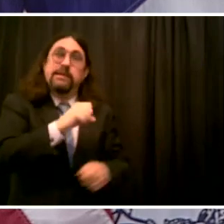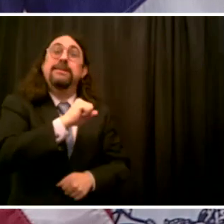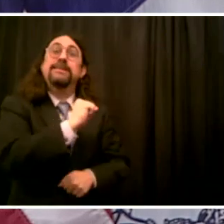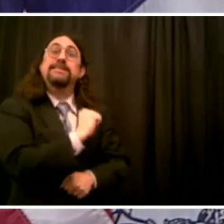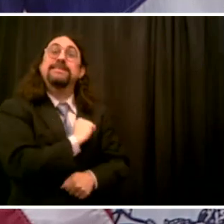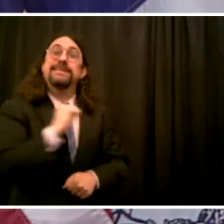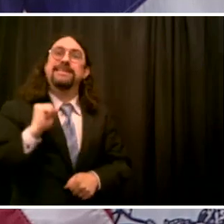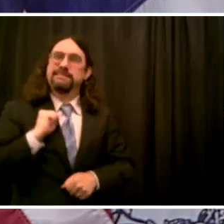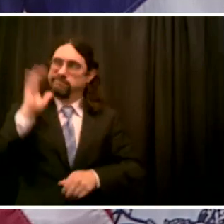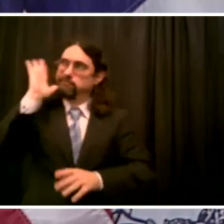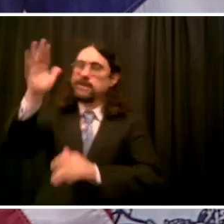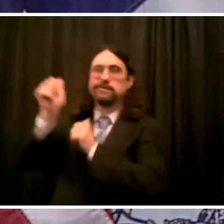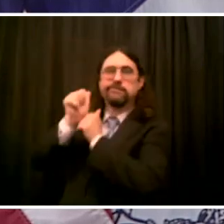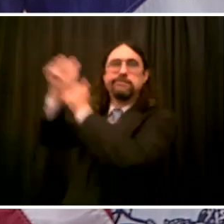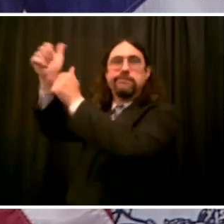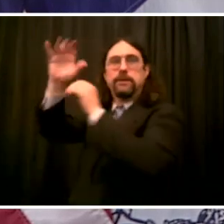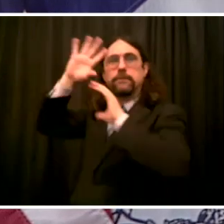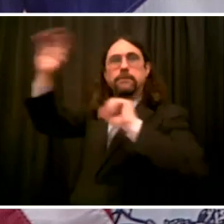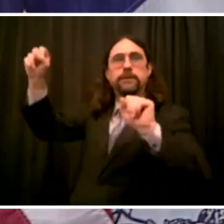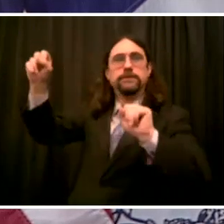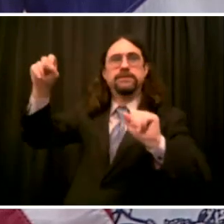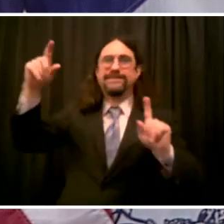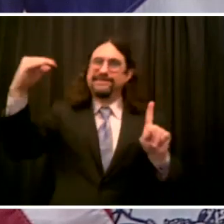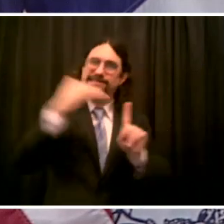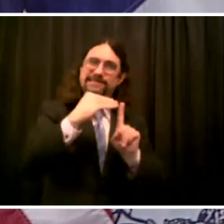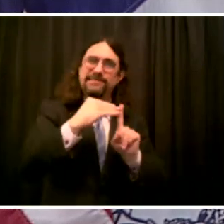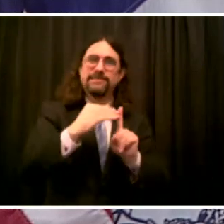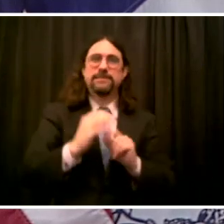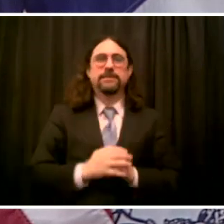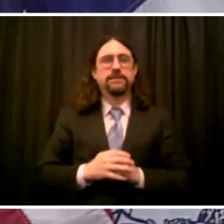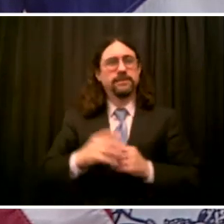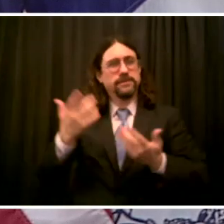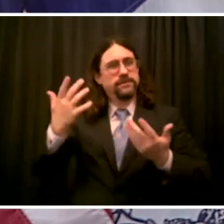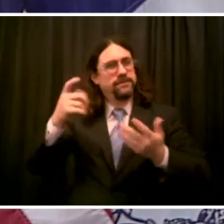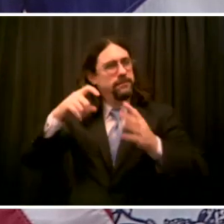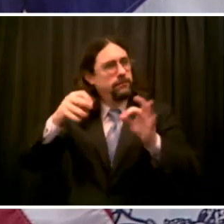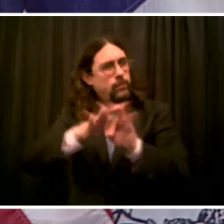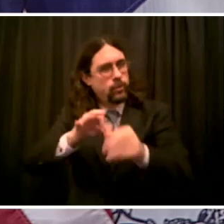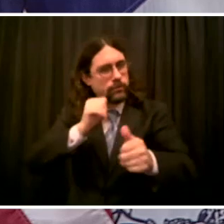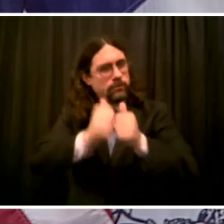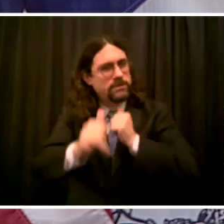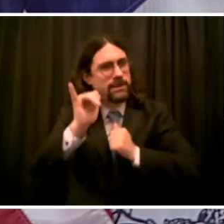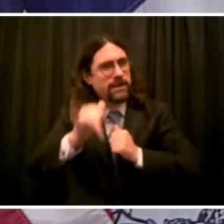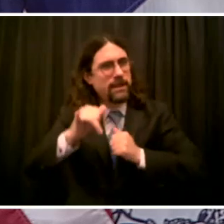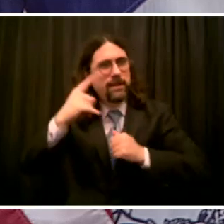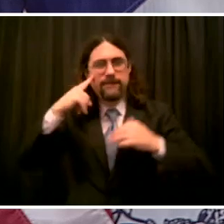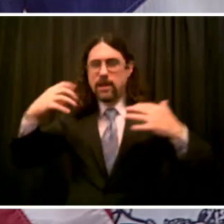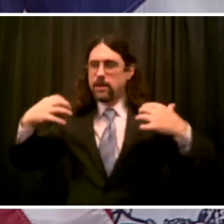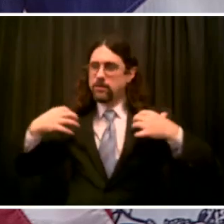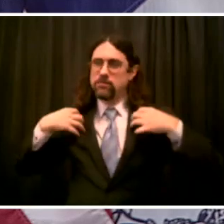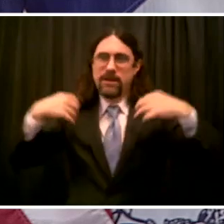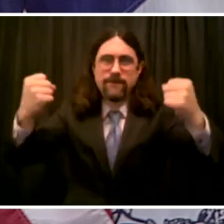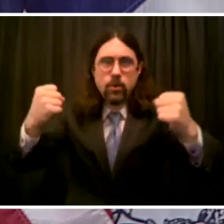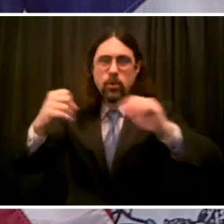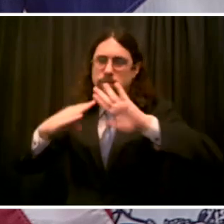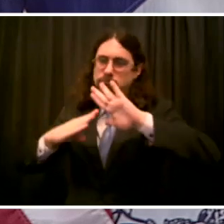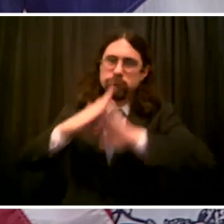COUNTRY. WE DO KNOW THE IDFFERENCE BETWEEN A RESTART AND NOT HAVING A